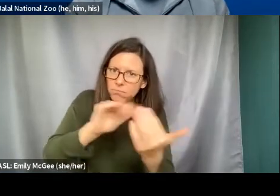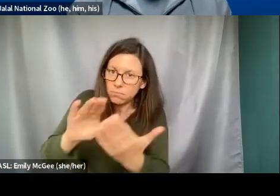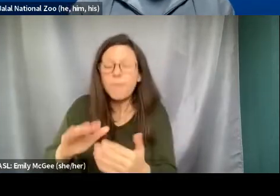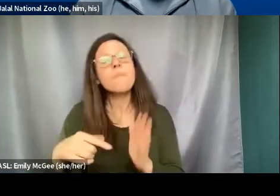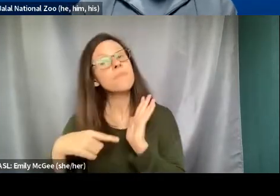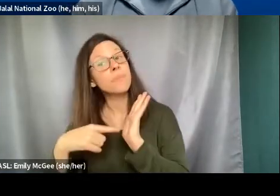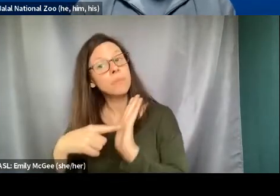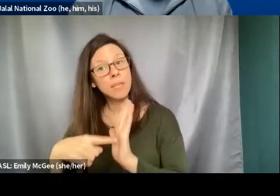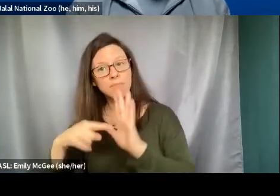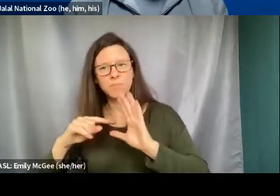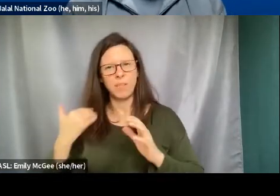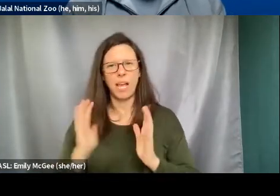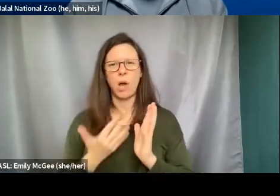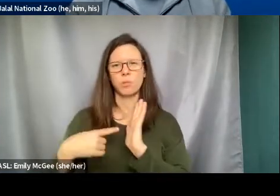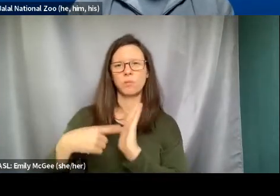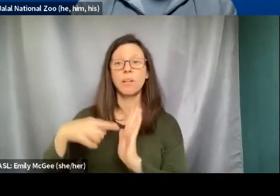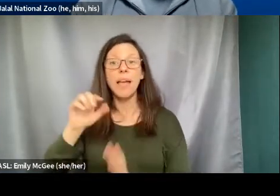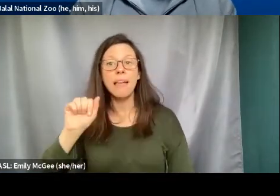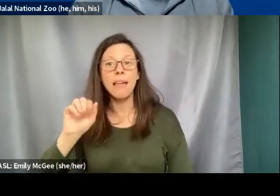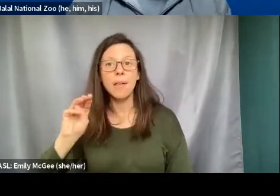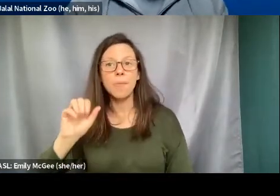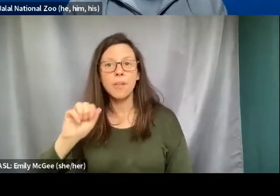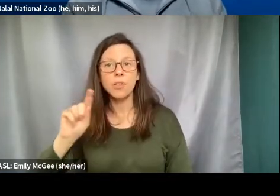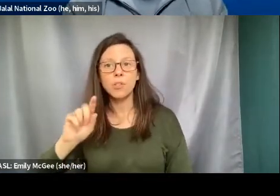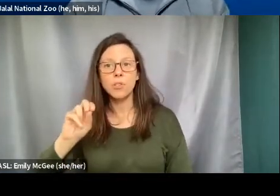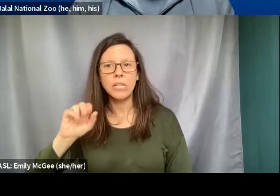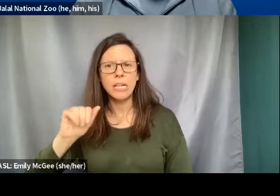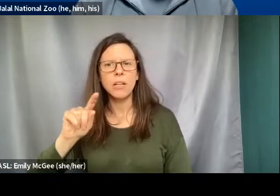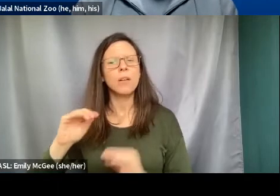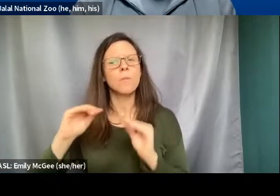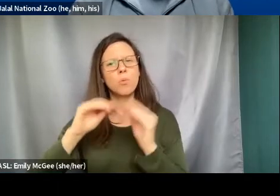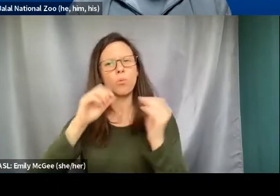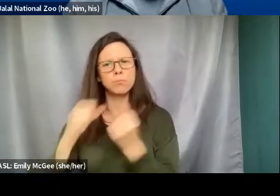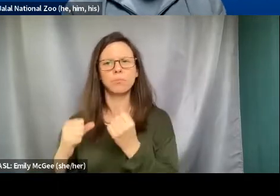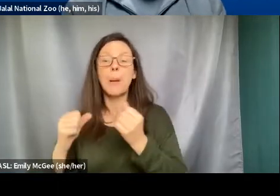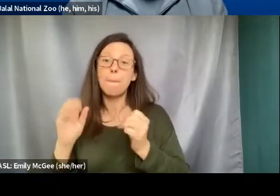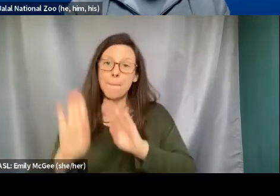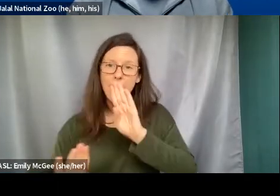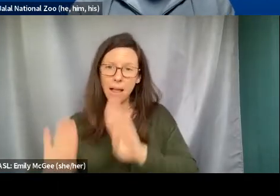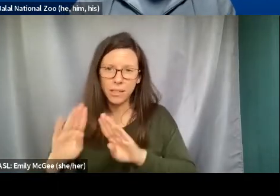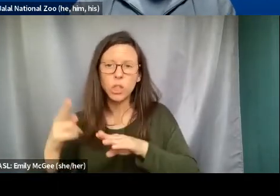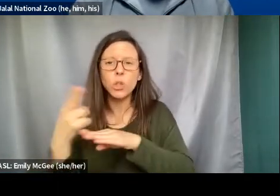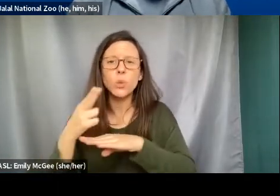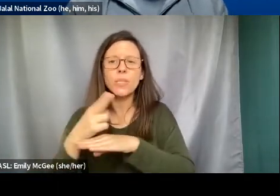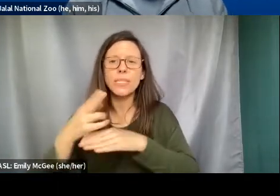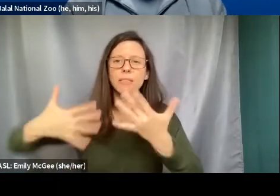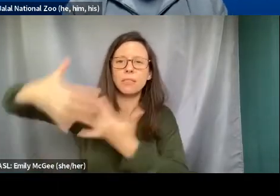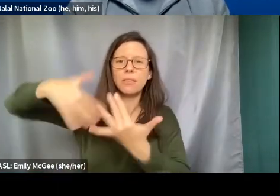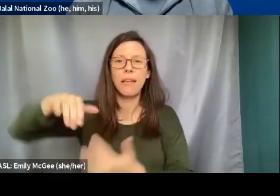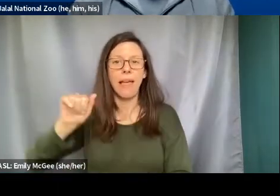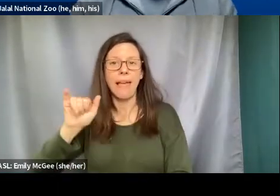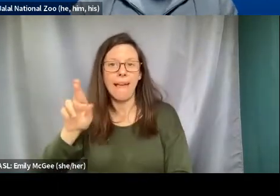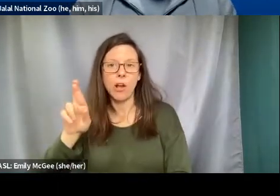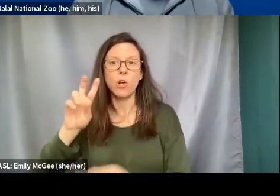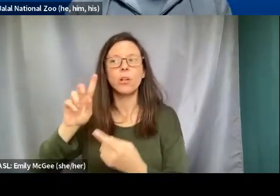that use aerobic bacteria to break down organic waste to make it into non-toxic byproducts.